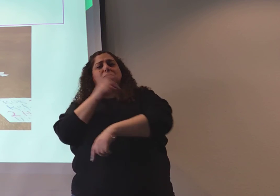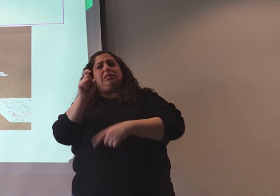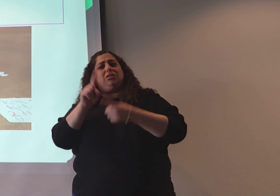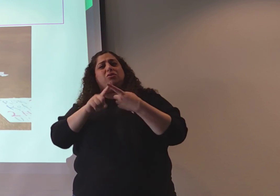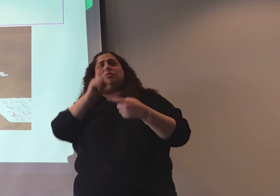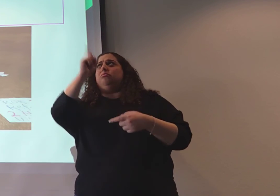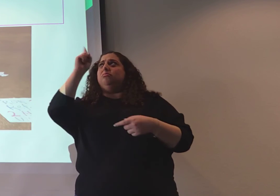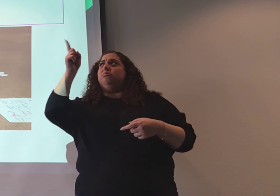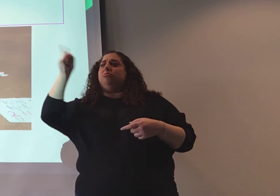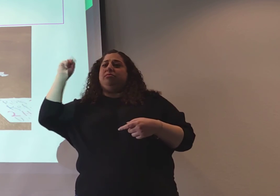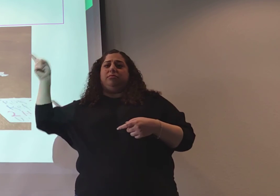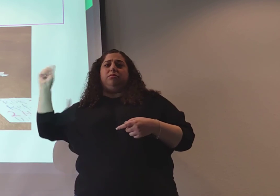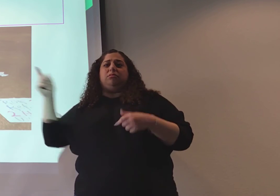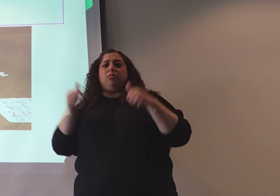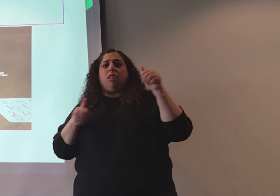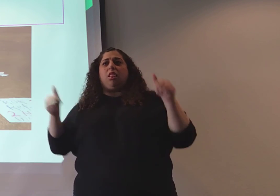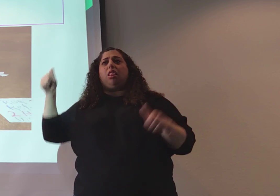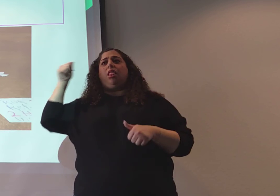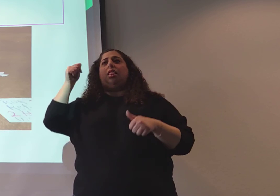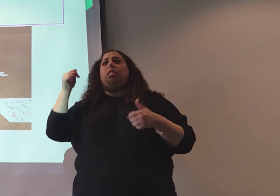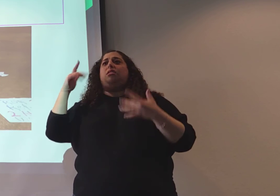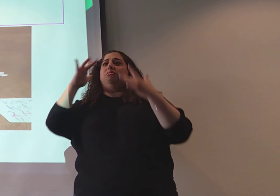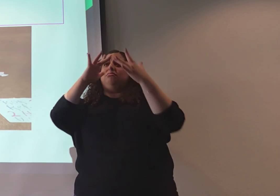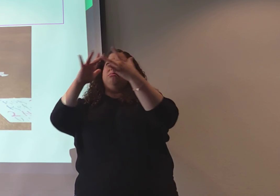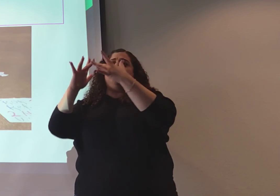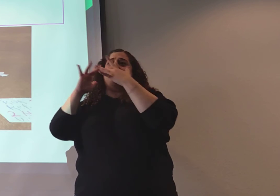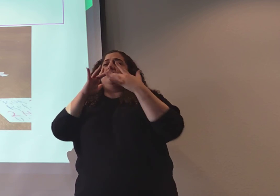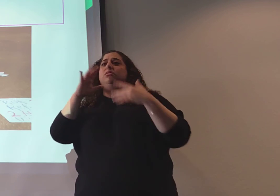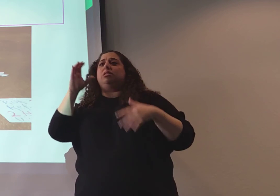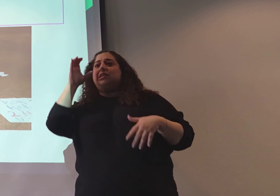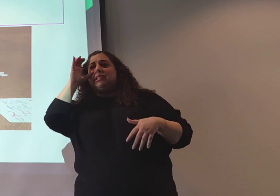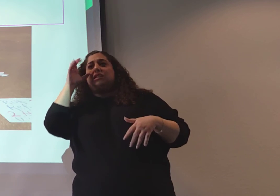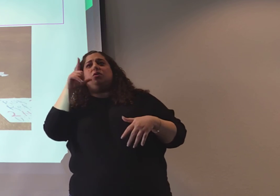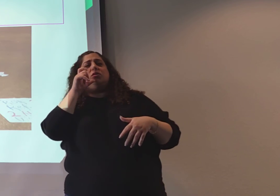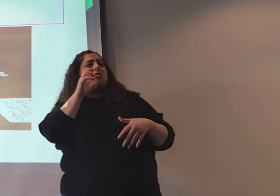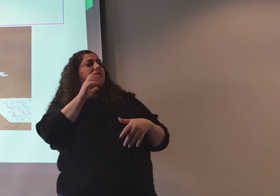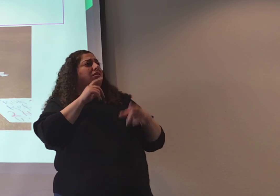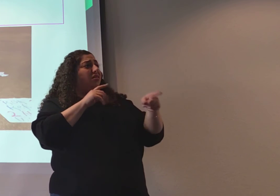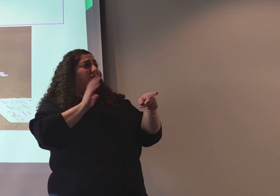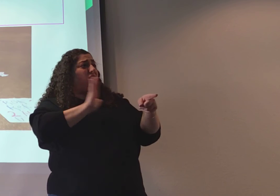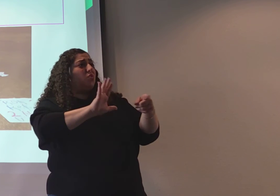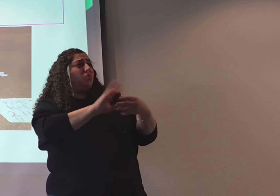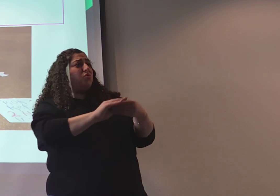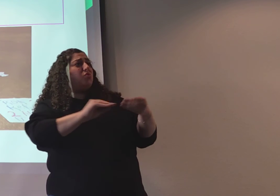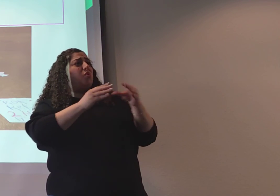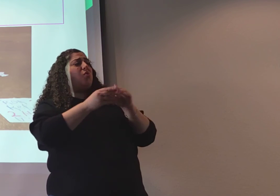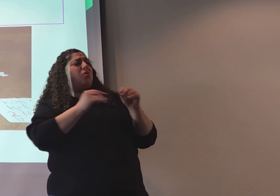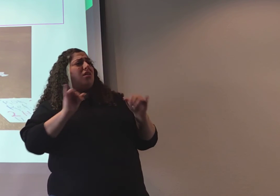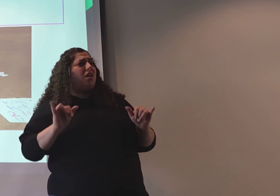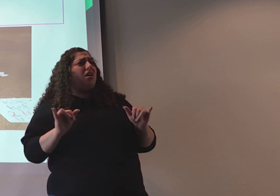If they go to them and they let them know this. We have a problem.